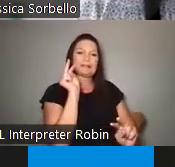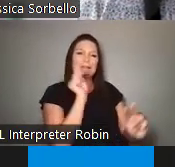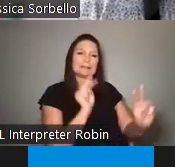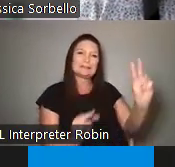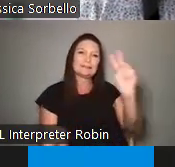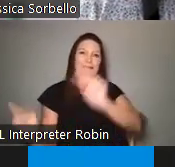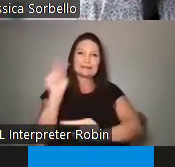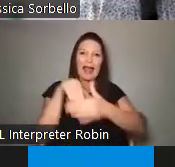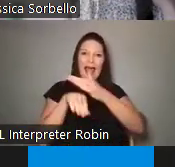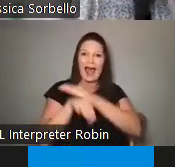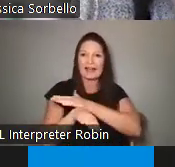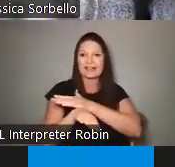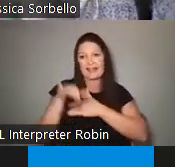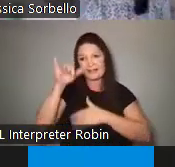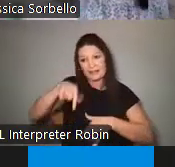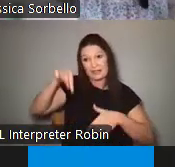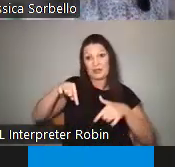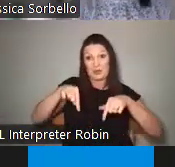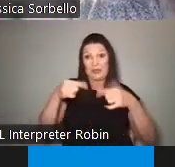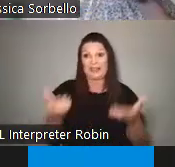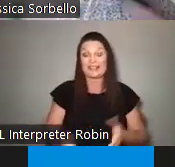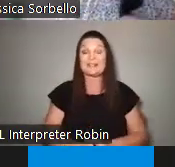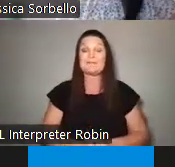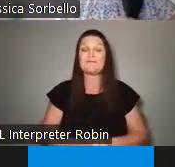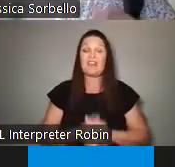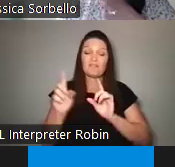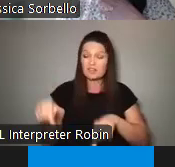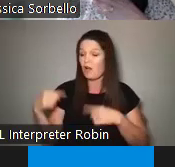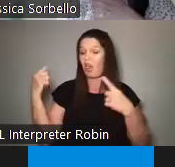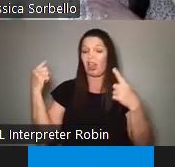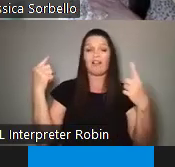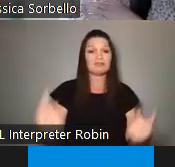of us whether, you know, intentionally or